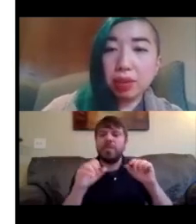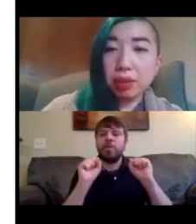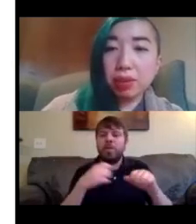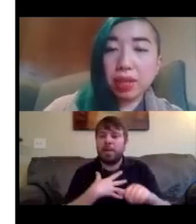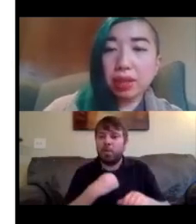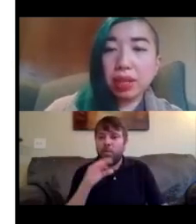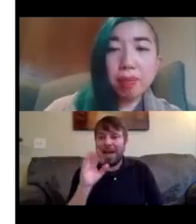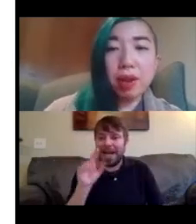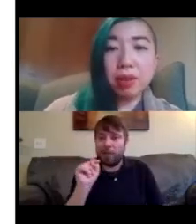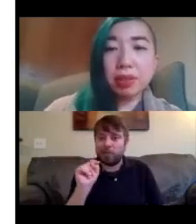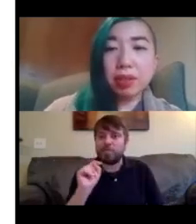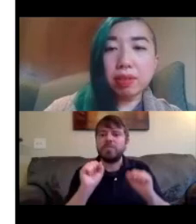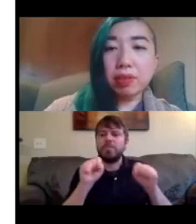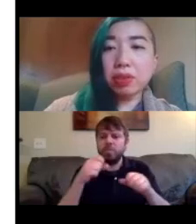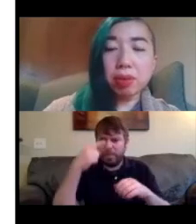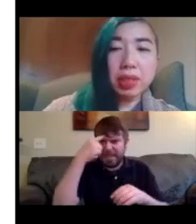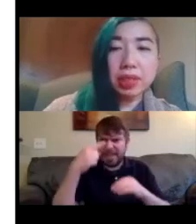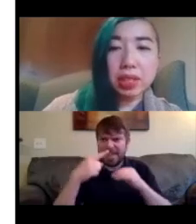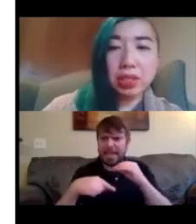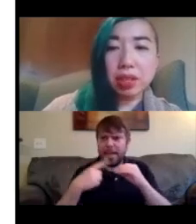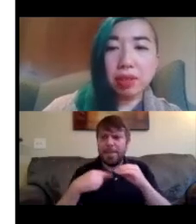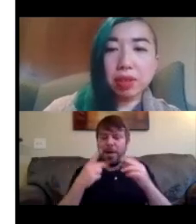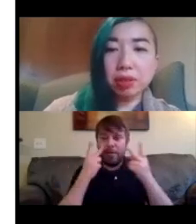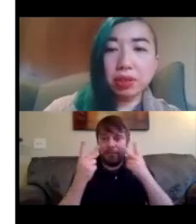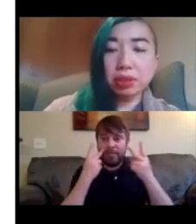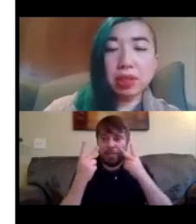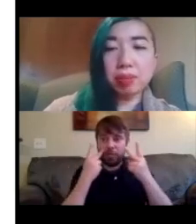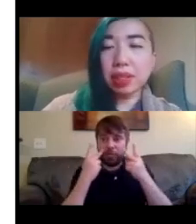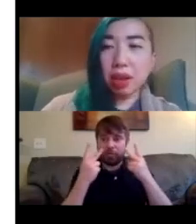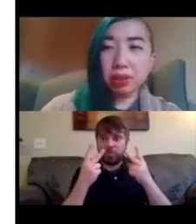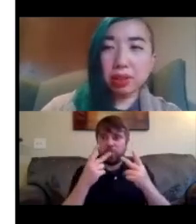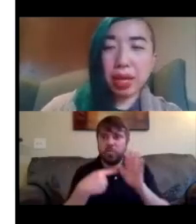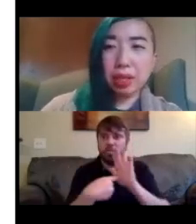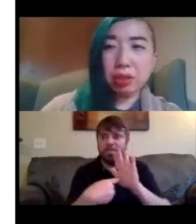You can think about a visual representation of a ghost or something that haunts the page. So